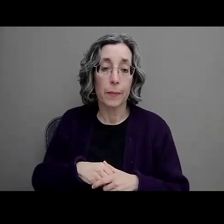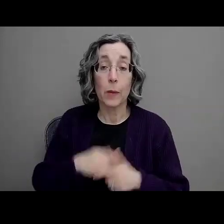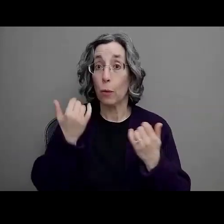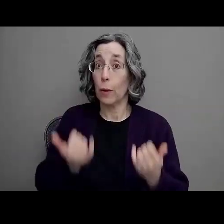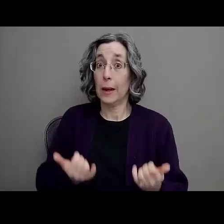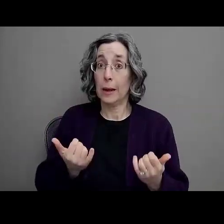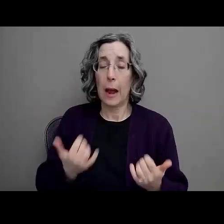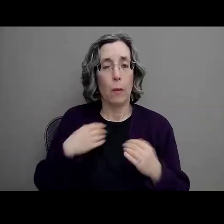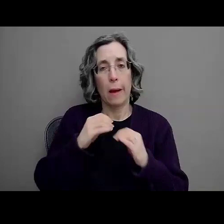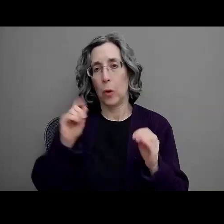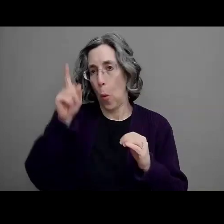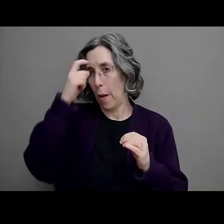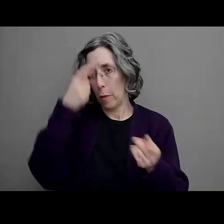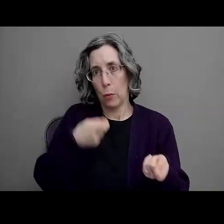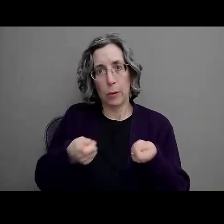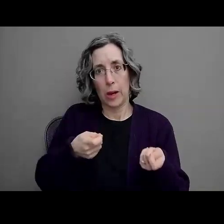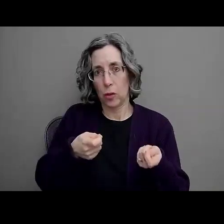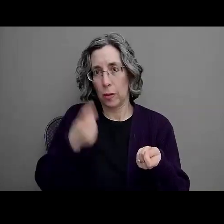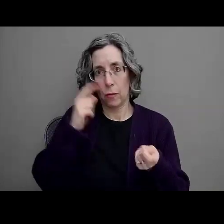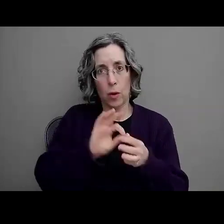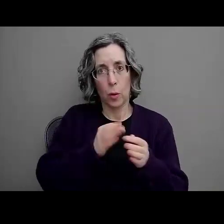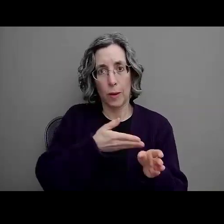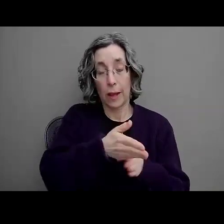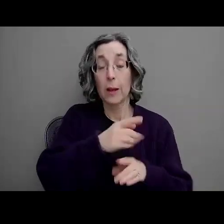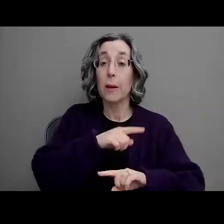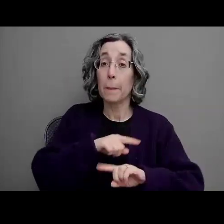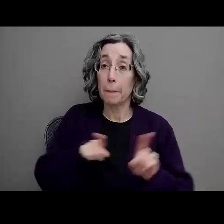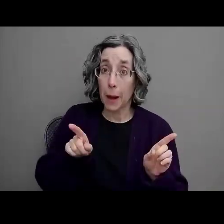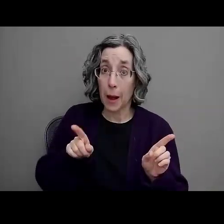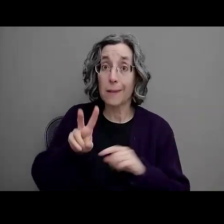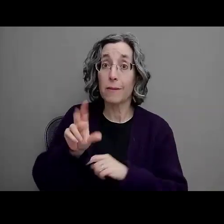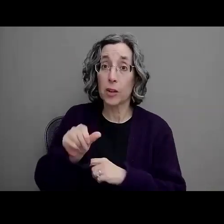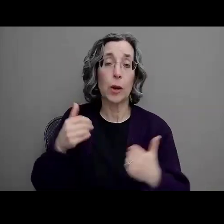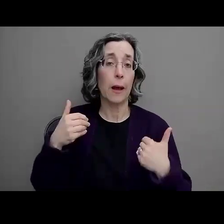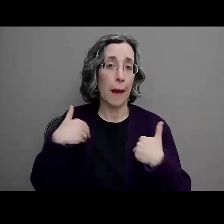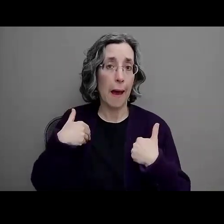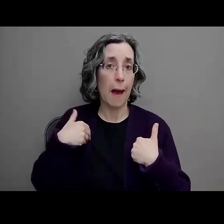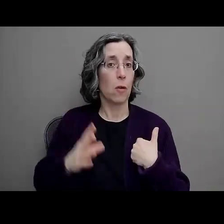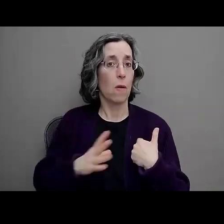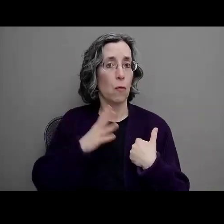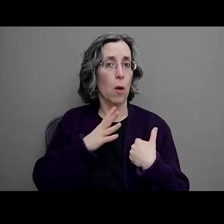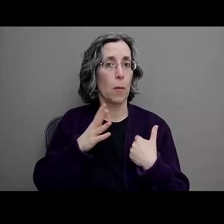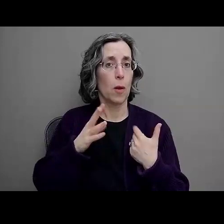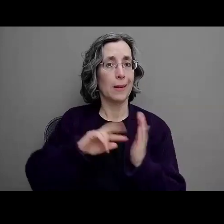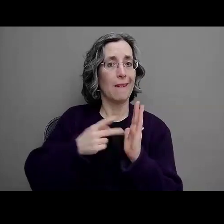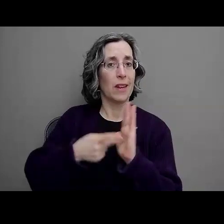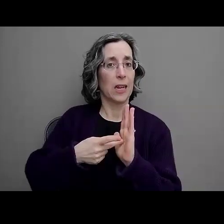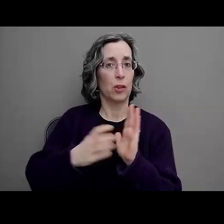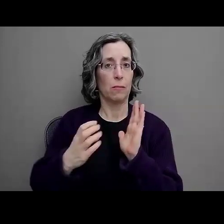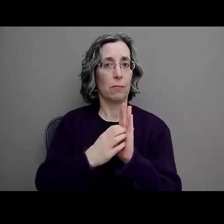granted so far. And so at this point, there is no regulation in Virginia. However, there is a institute a licensure or regulation requirement. That is a very long, complex process